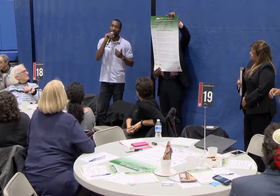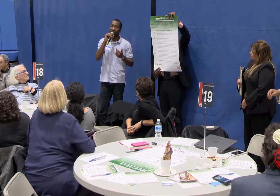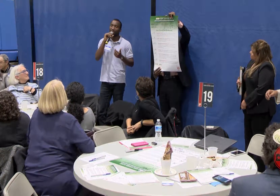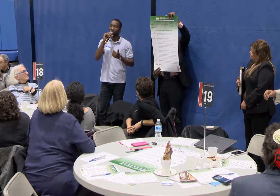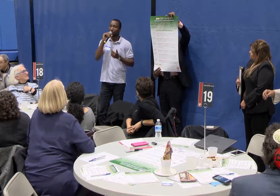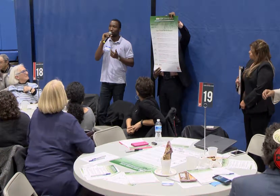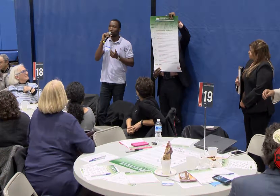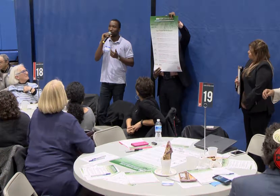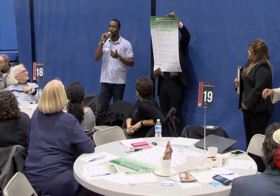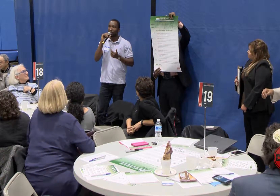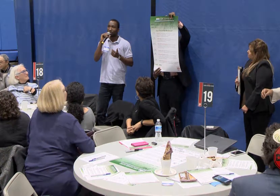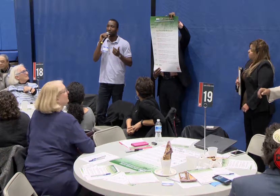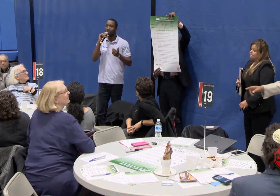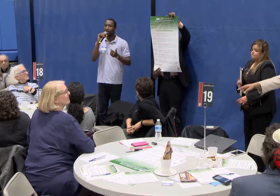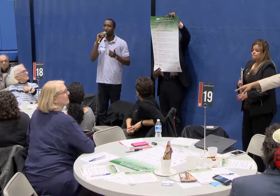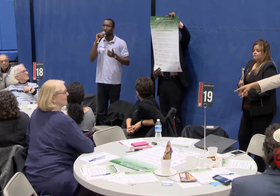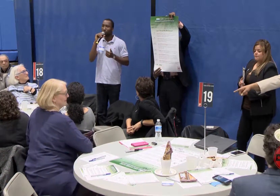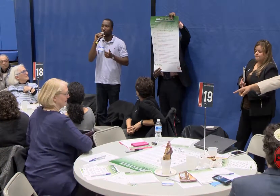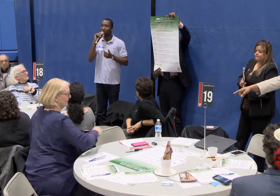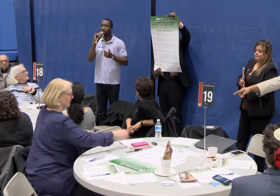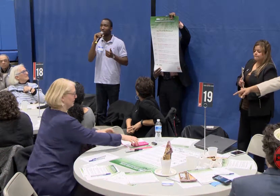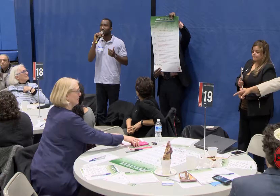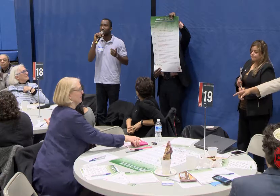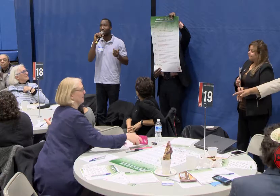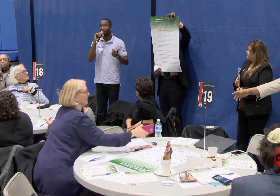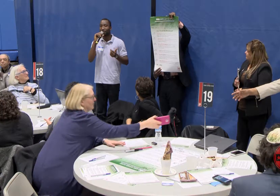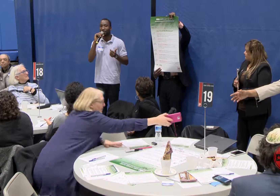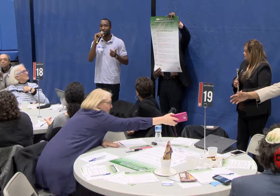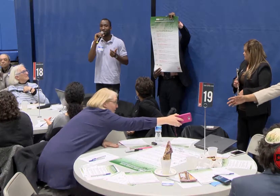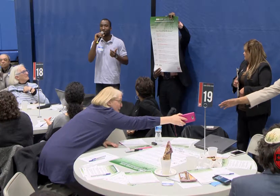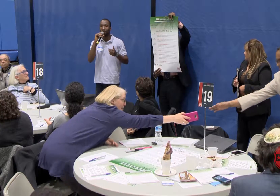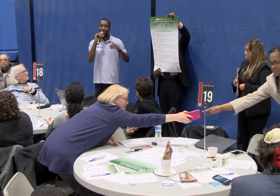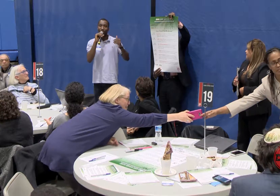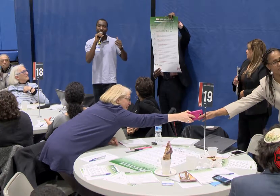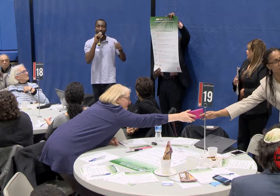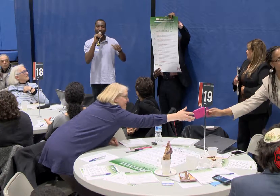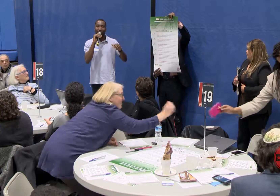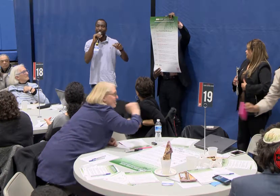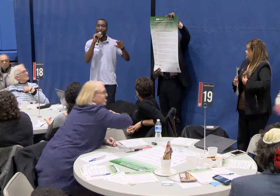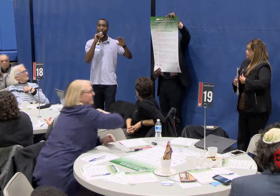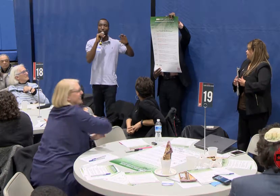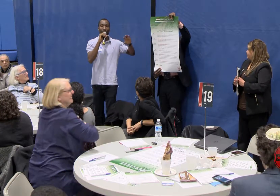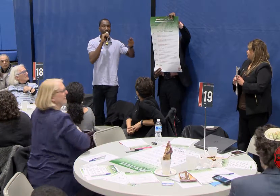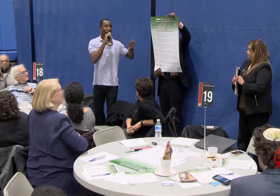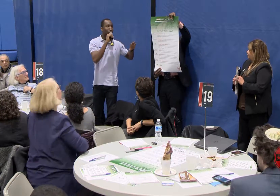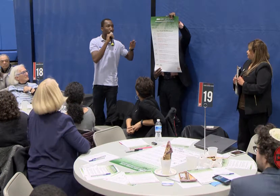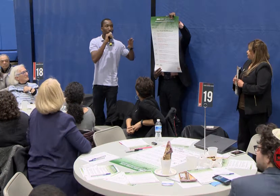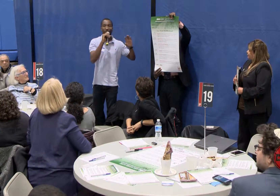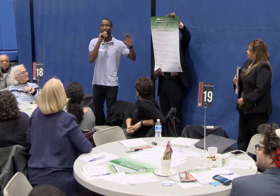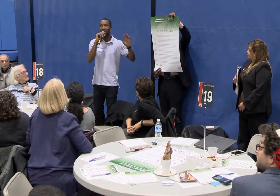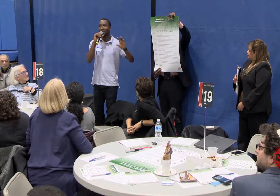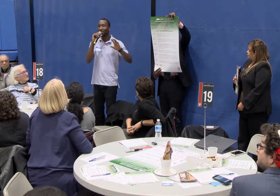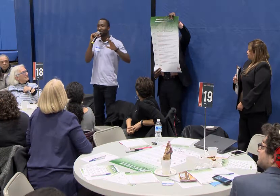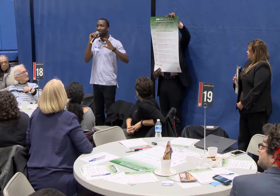BECAUSE I LIVE IN WARD 1 BUT WARD 1 IS VERY SAFE. SO WE REALLY DIDN'T PUT A WHOLE BUNCH OF MONEY OVER THERE